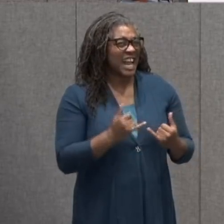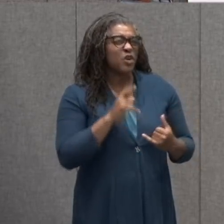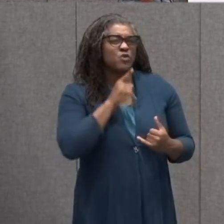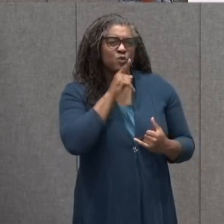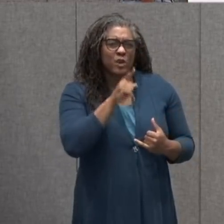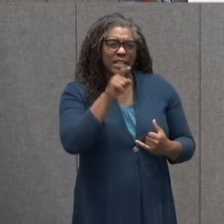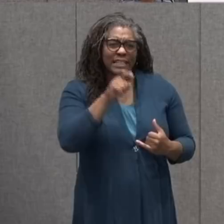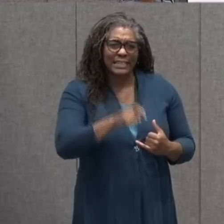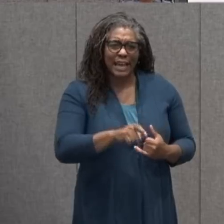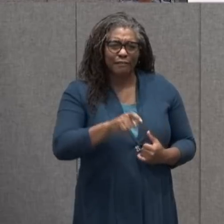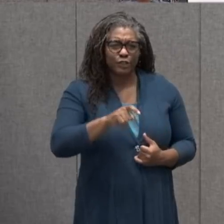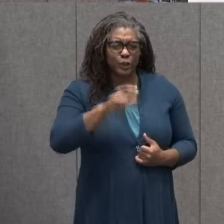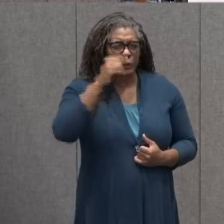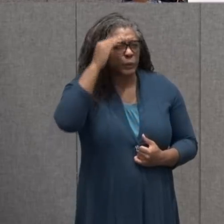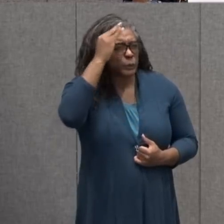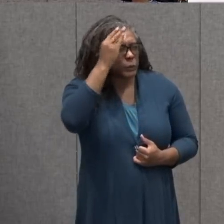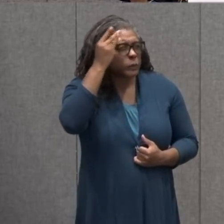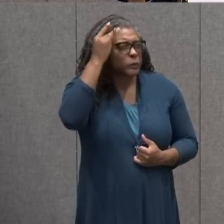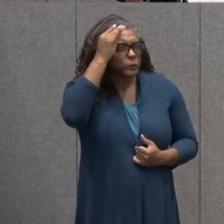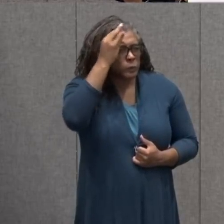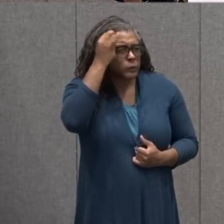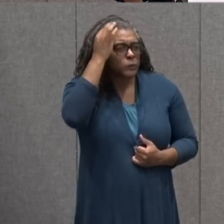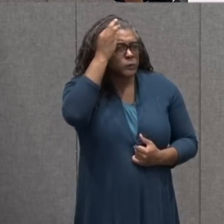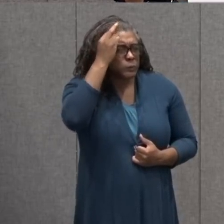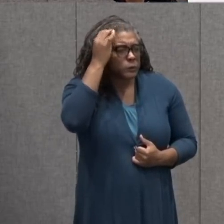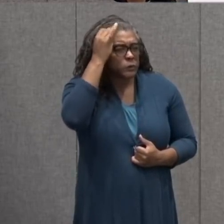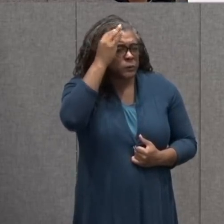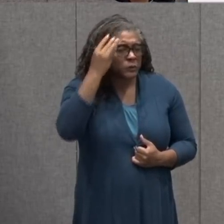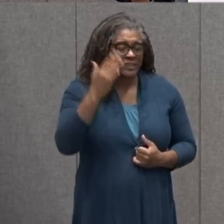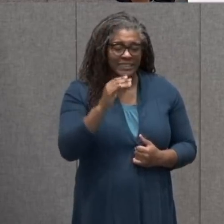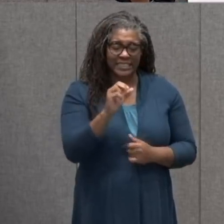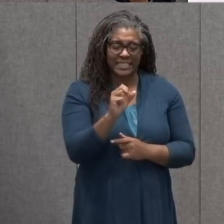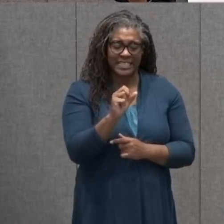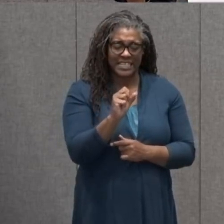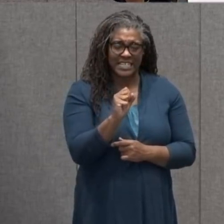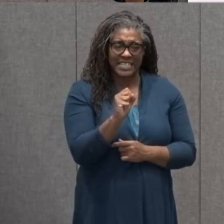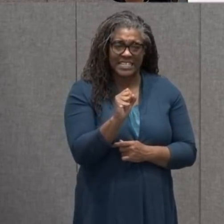Think about a synonym for metamorphosis.